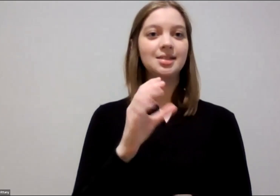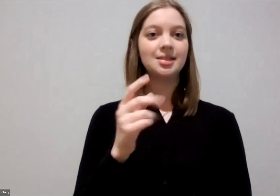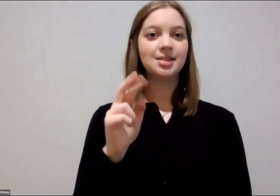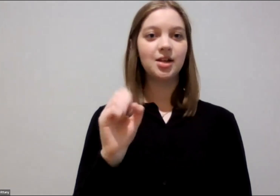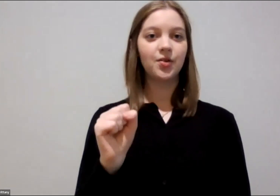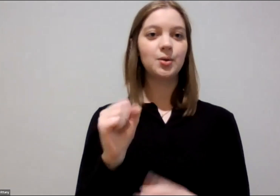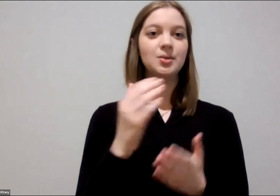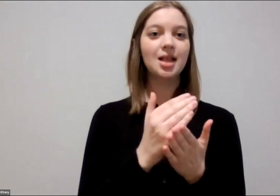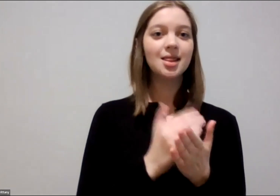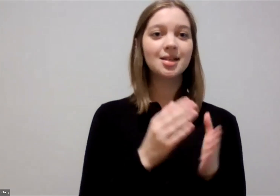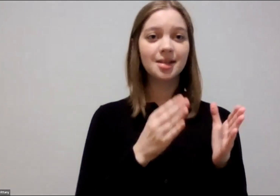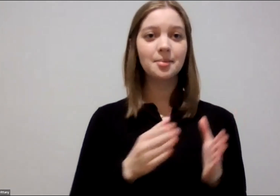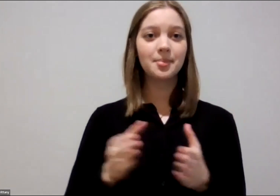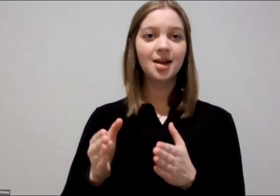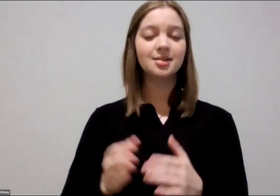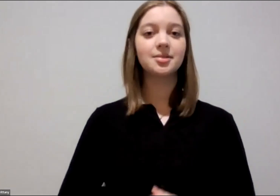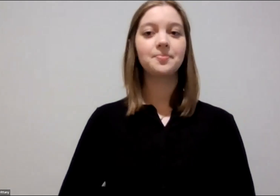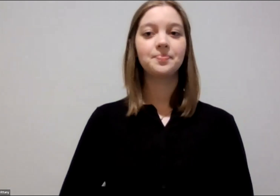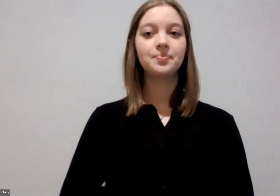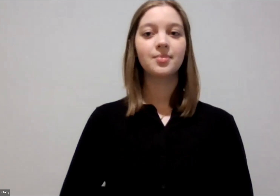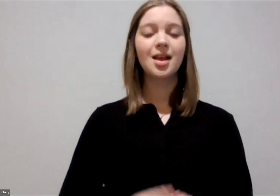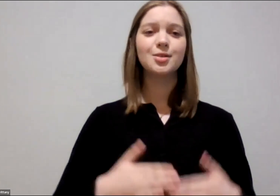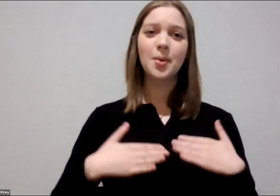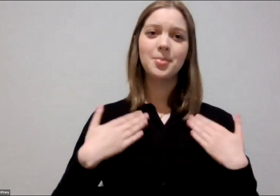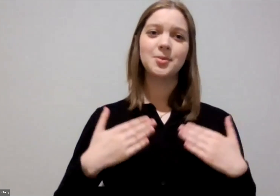Heroes lesson plans lesson plans so happy.